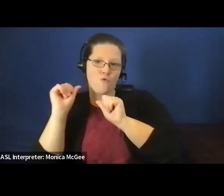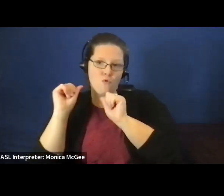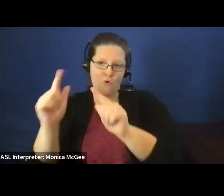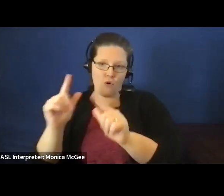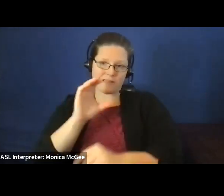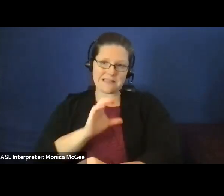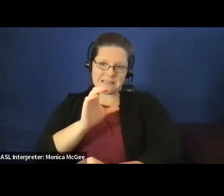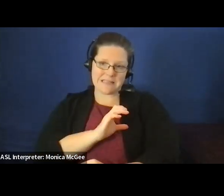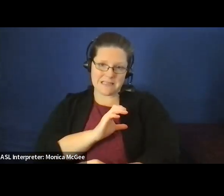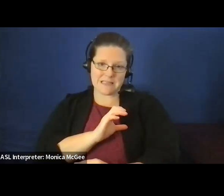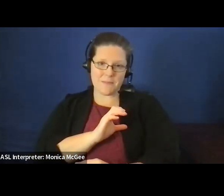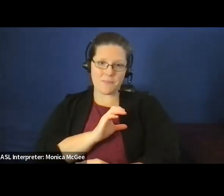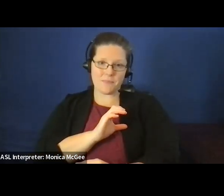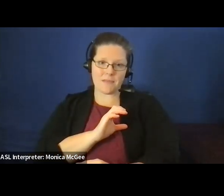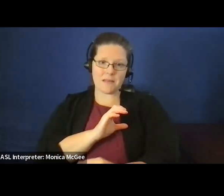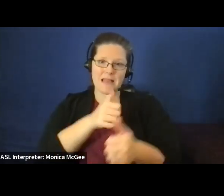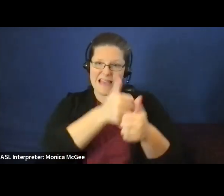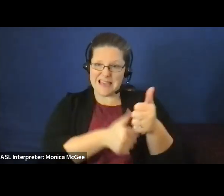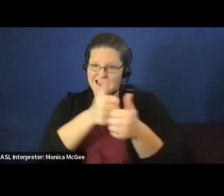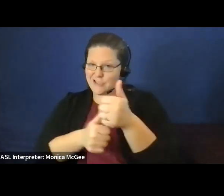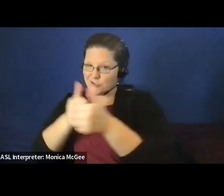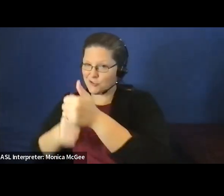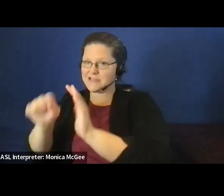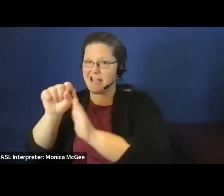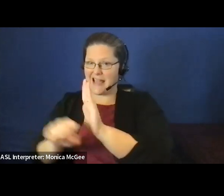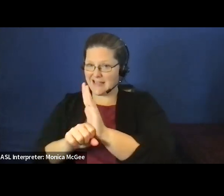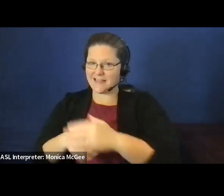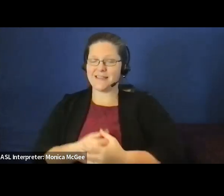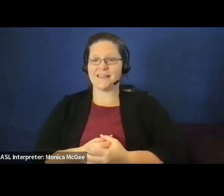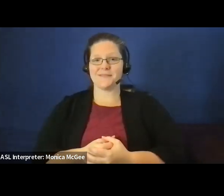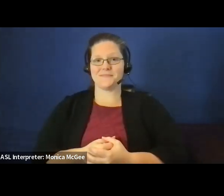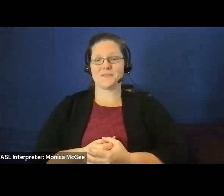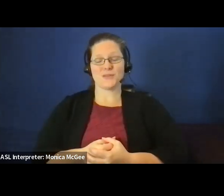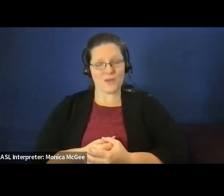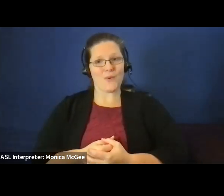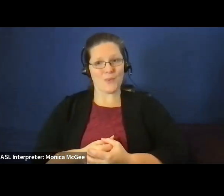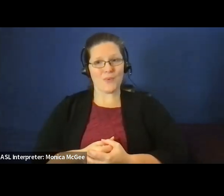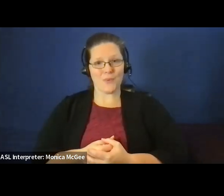response and making sure that it was